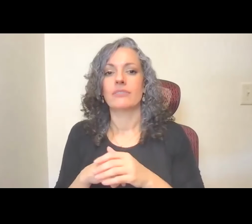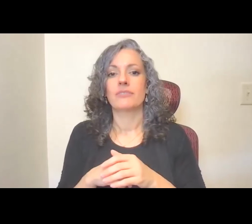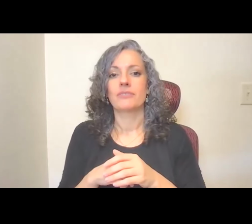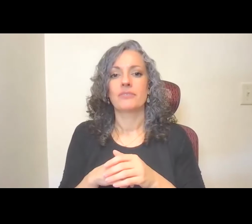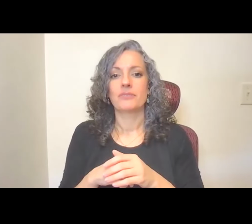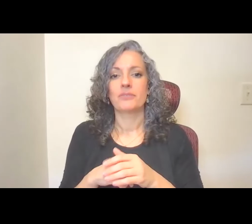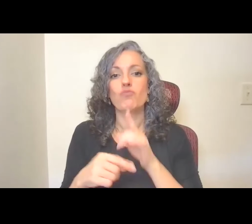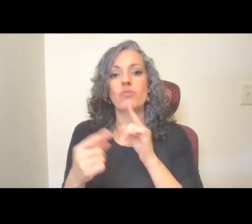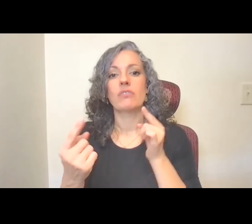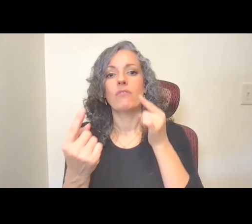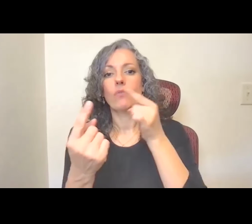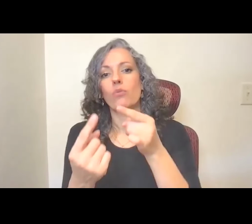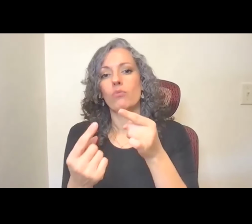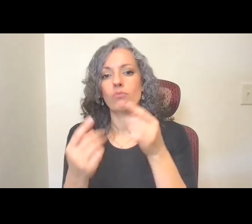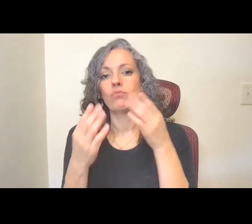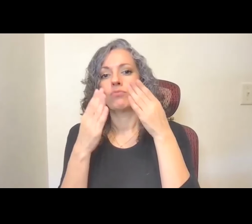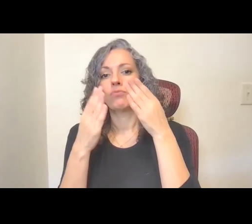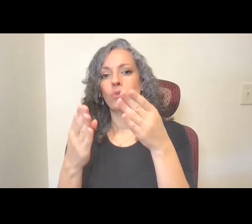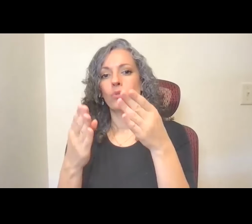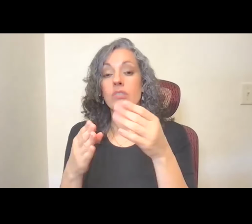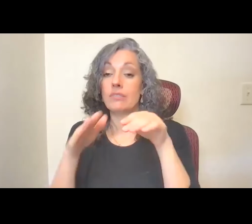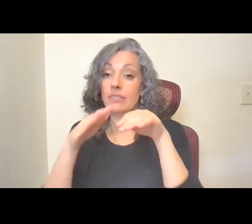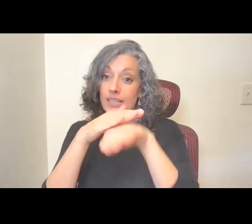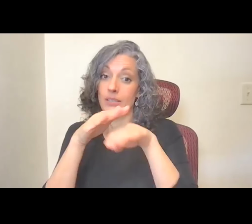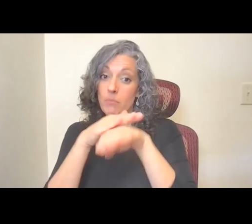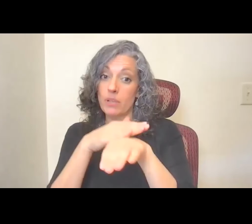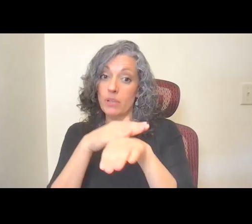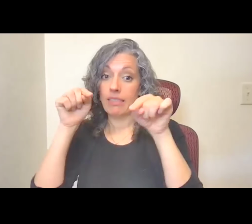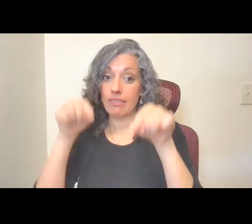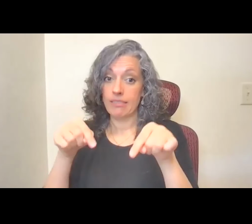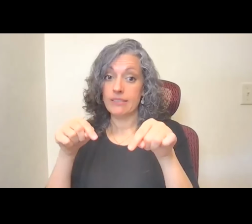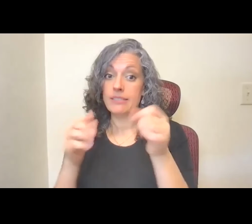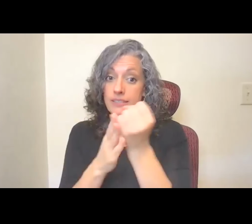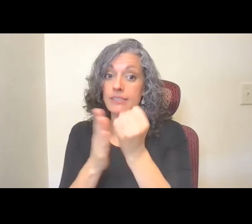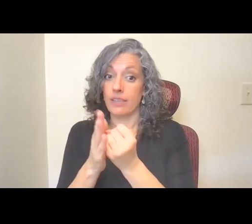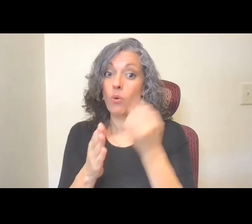for accessibility because this is the state that will be triggered when someone will use keyboard